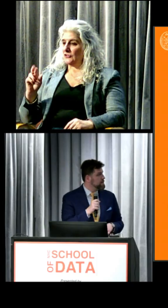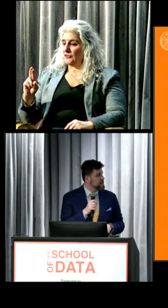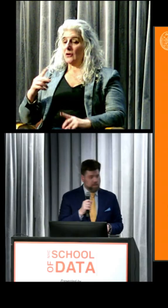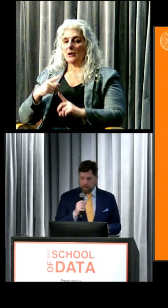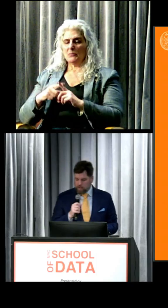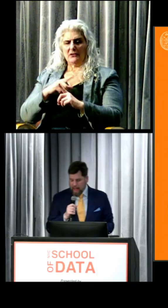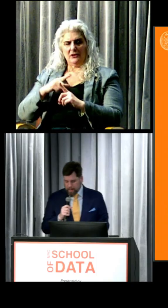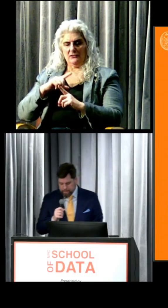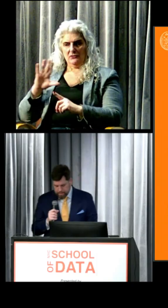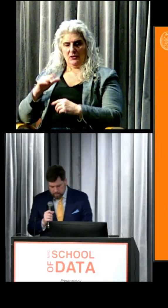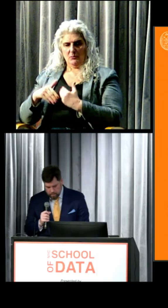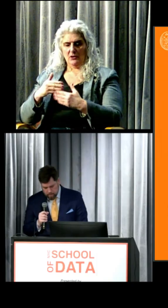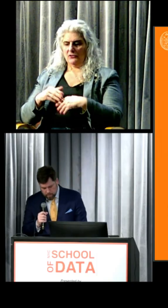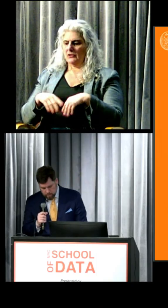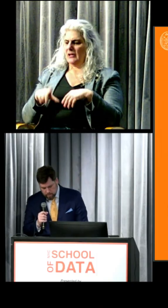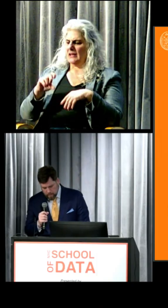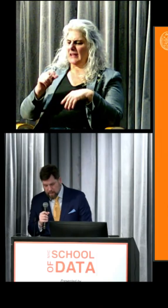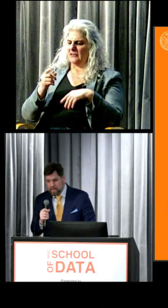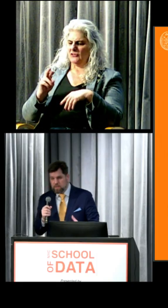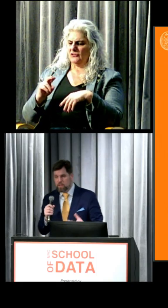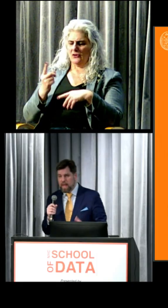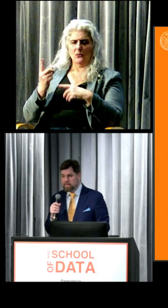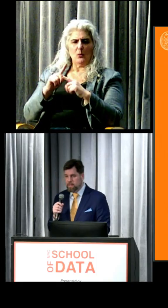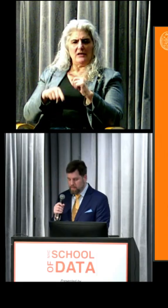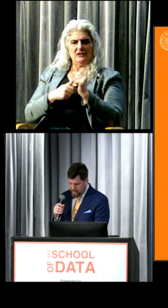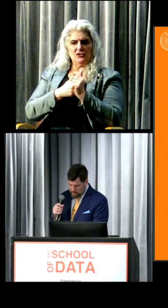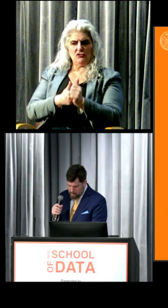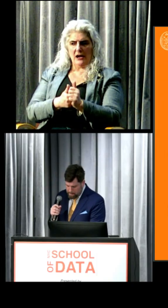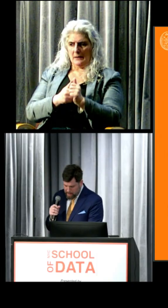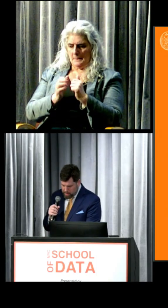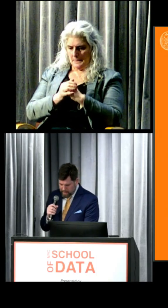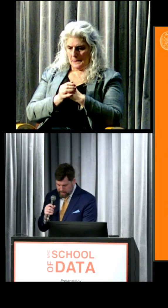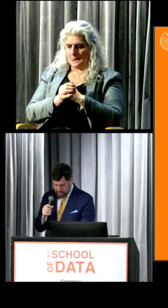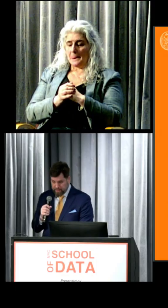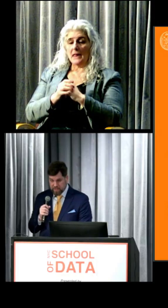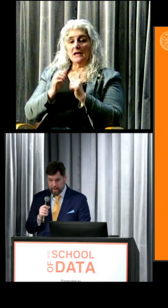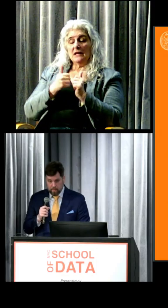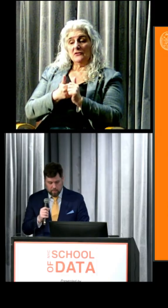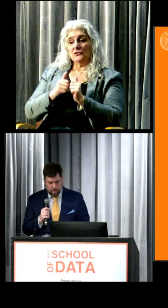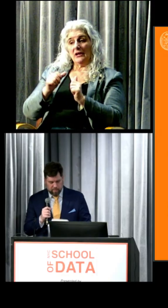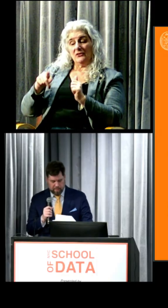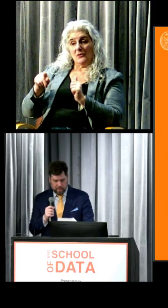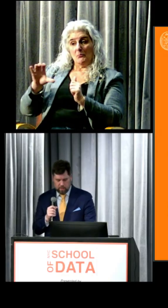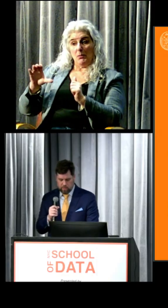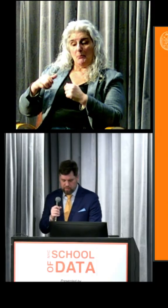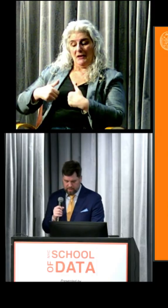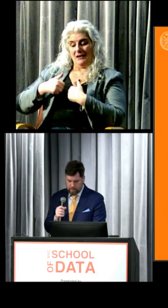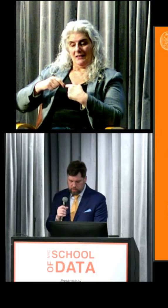feeling because, as we all know, social media is where residents often advocate their loves and